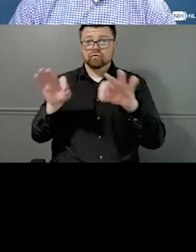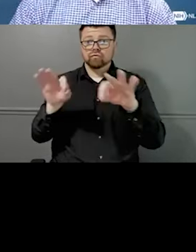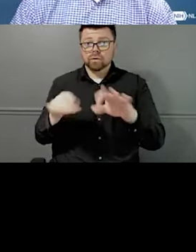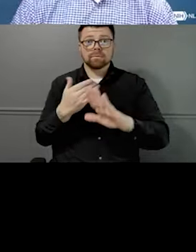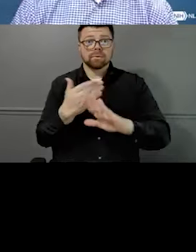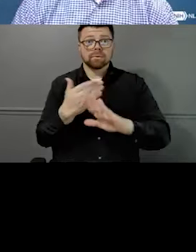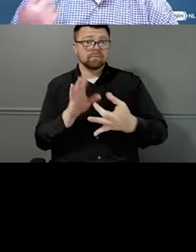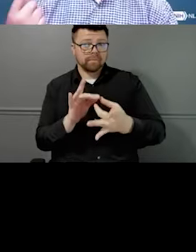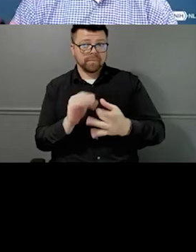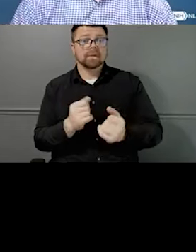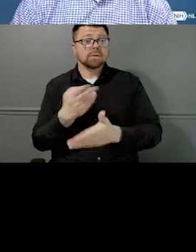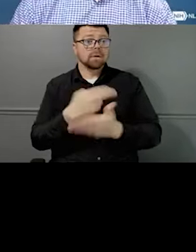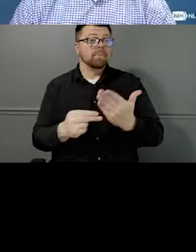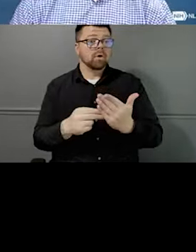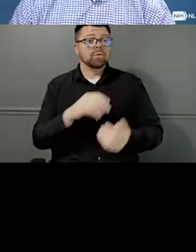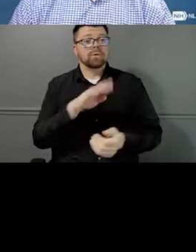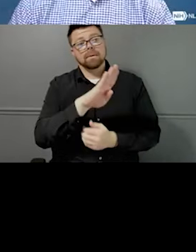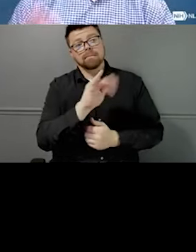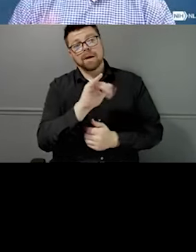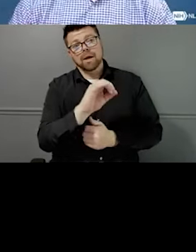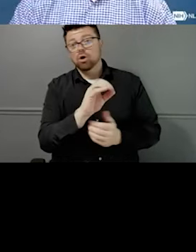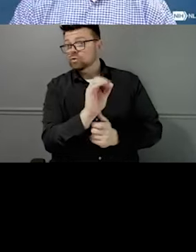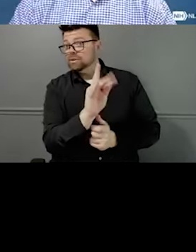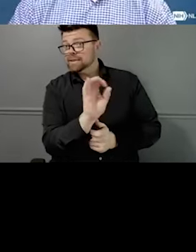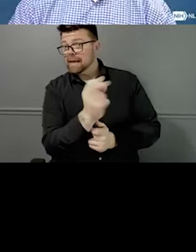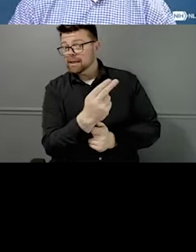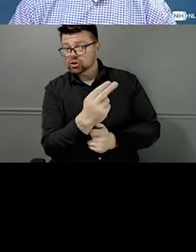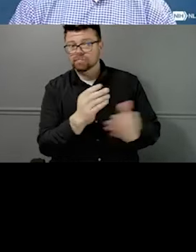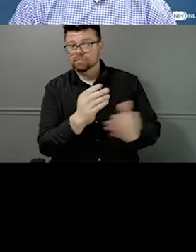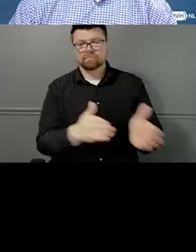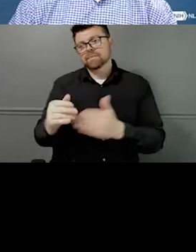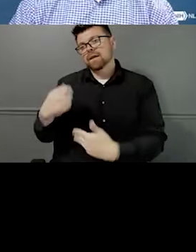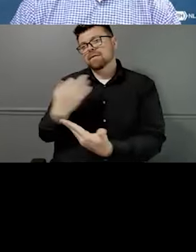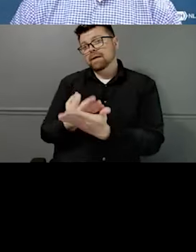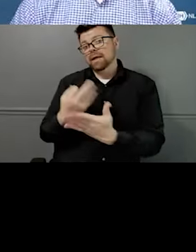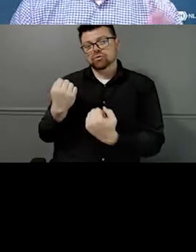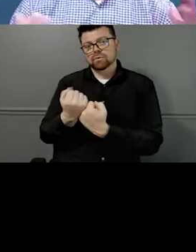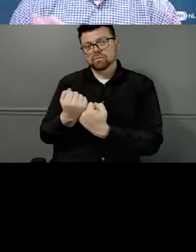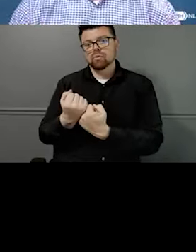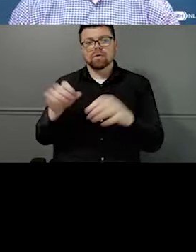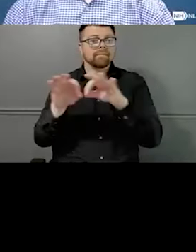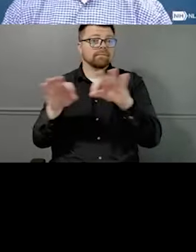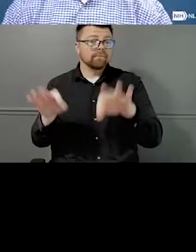both the biographical sketch and financial support form in the form of